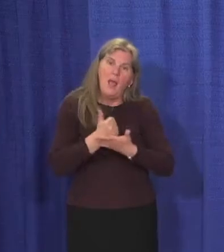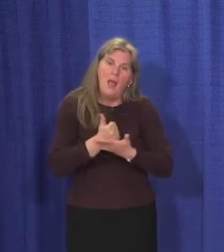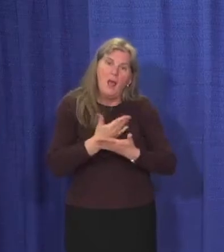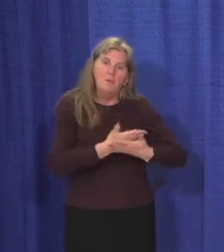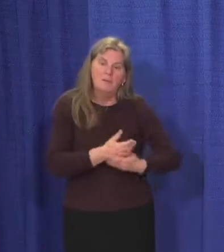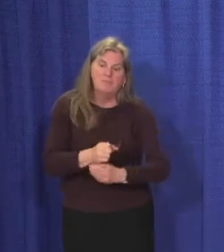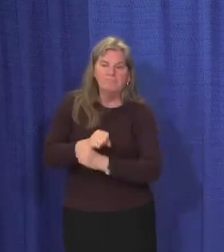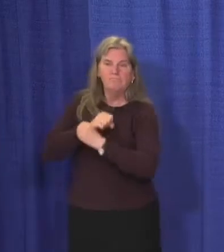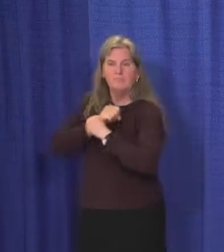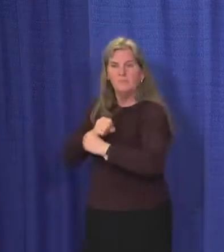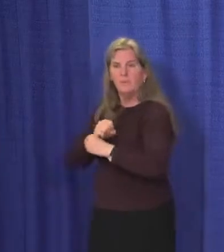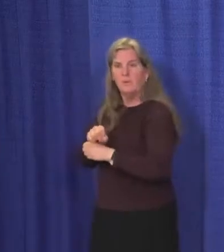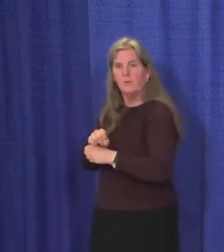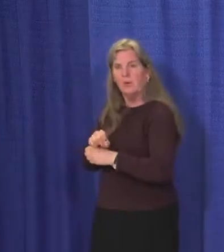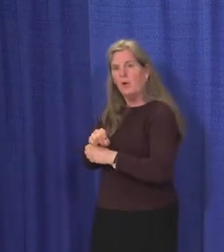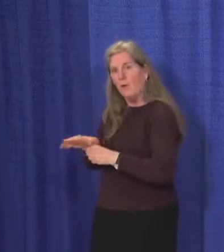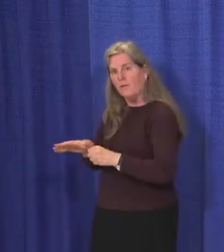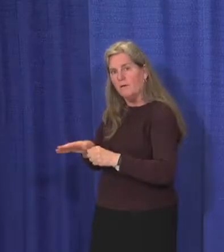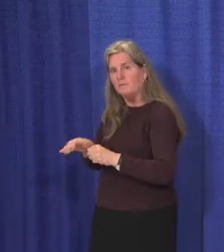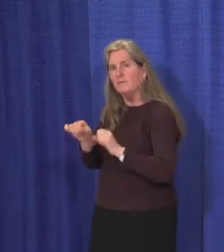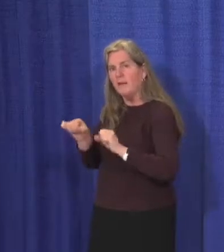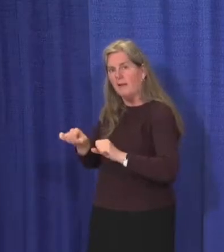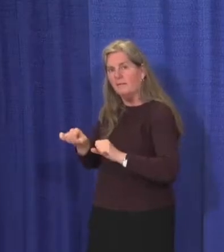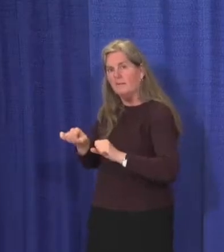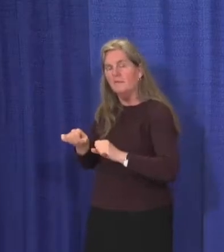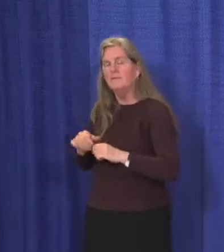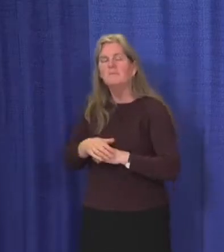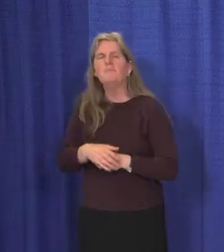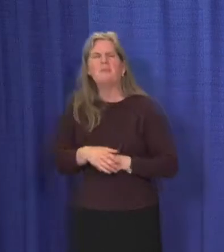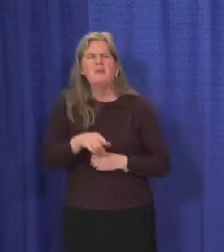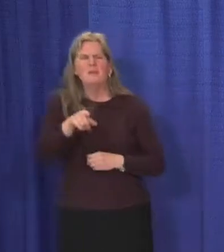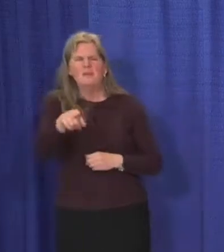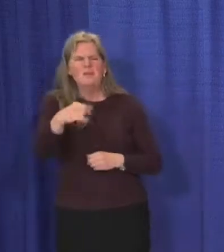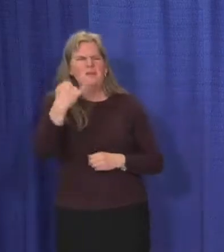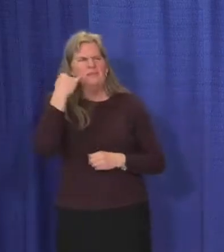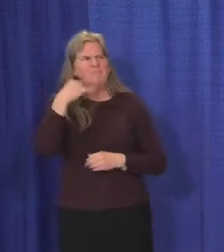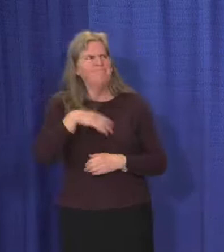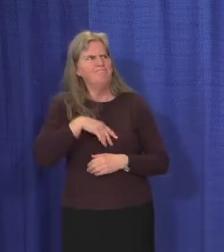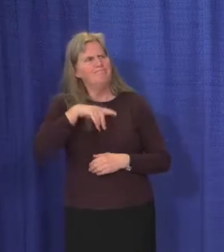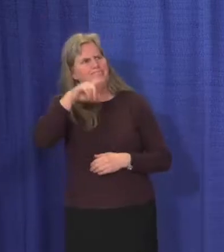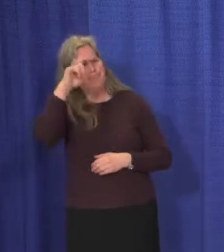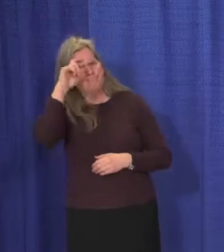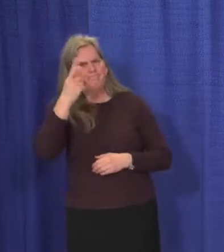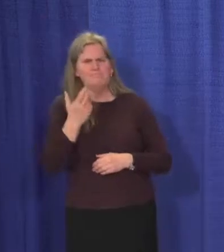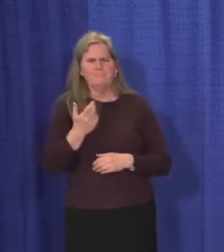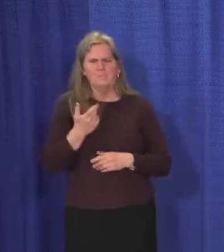degree and for how long, we don't know. If you have any questions as to